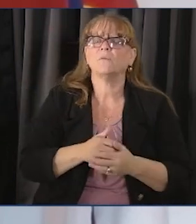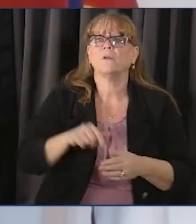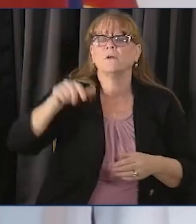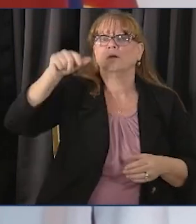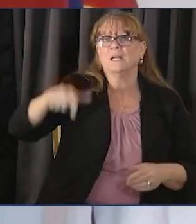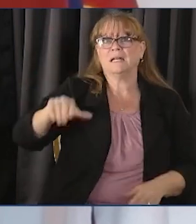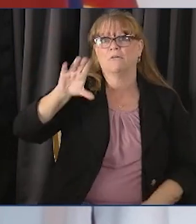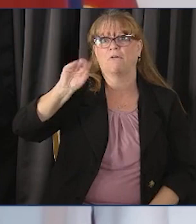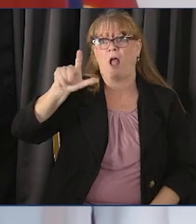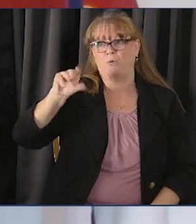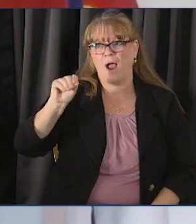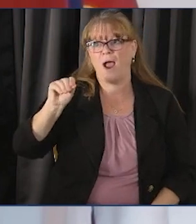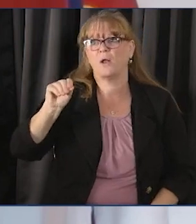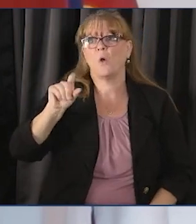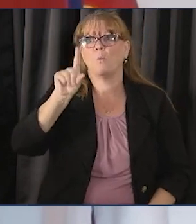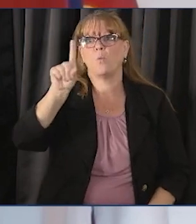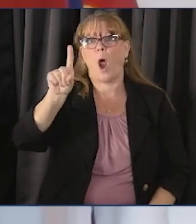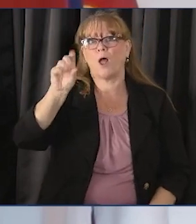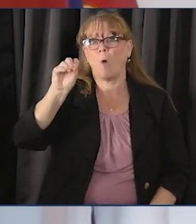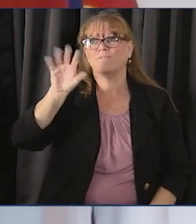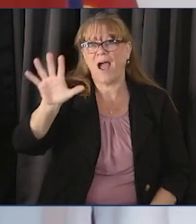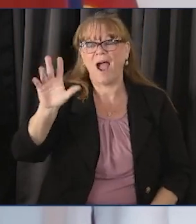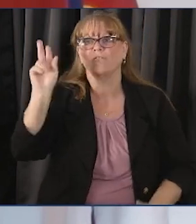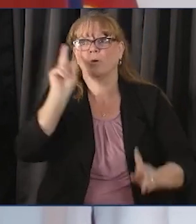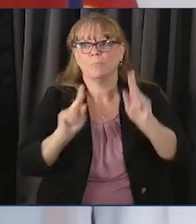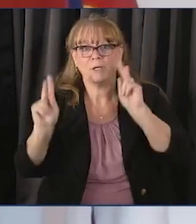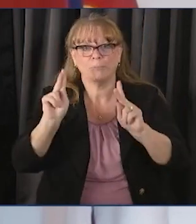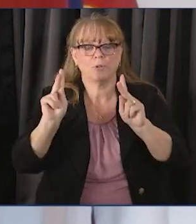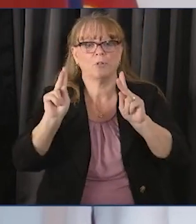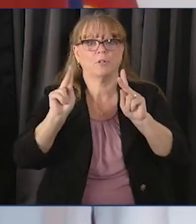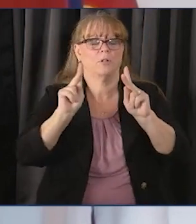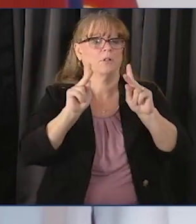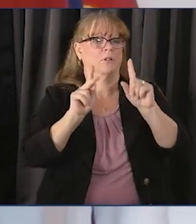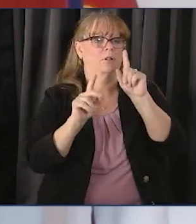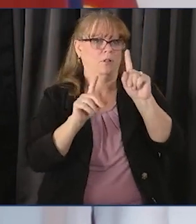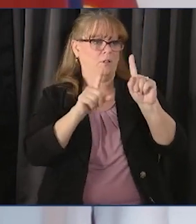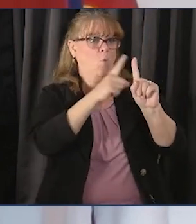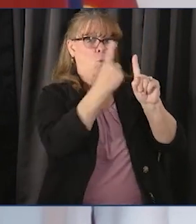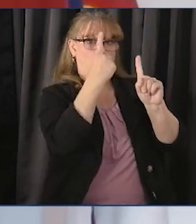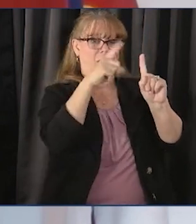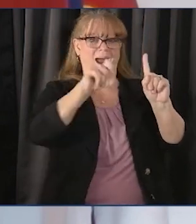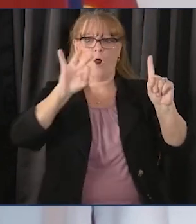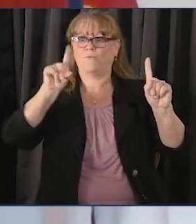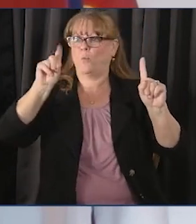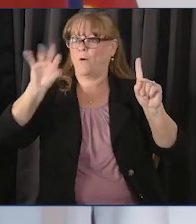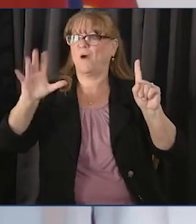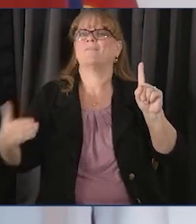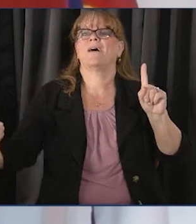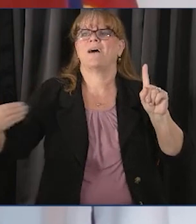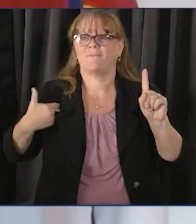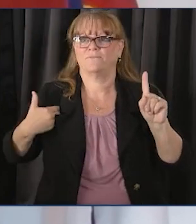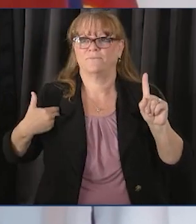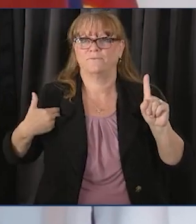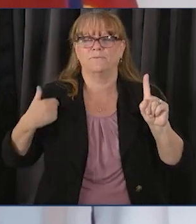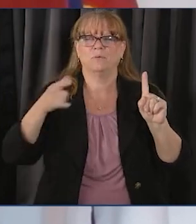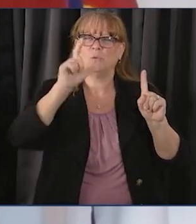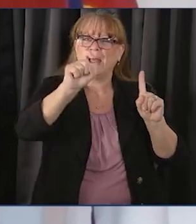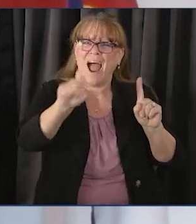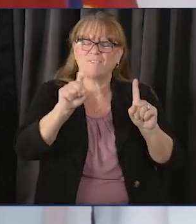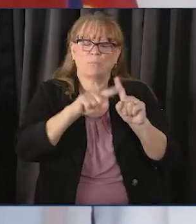So we need to continue to be careful and be aware. That means if you encounter 100 people a week, it's likely that one of them is contagious.